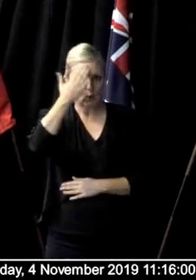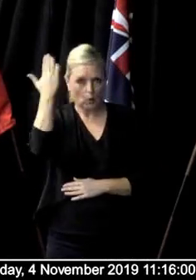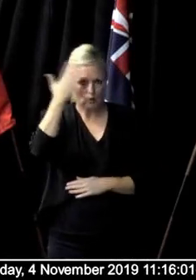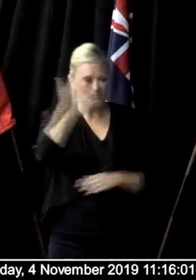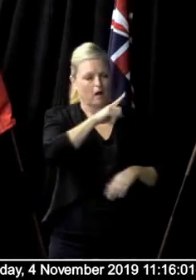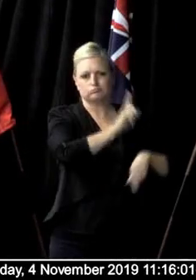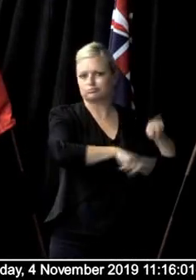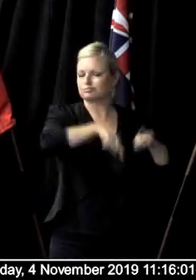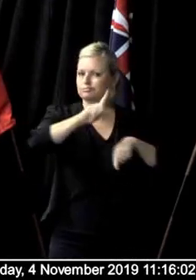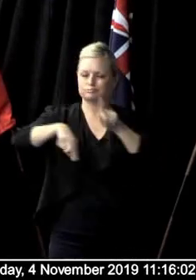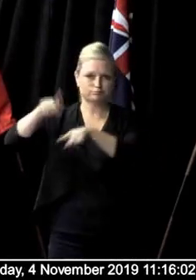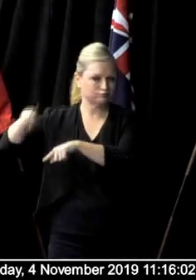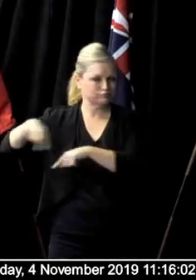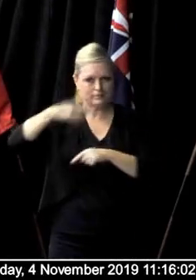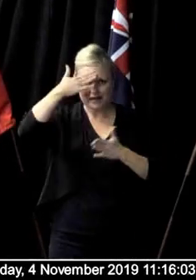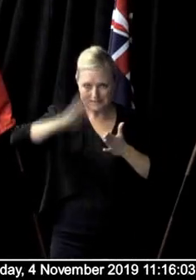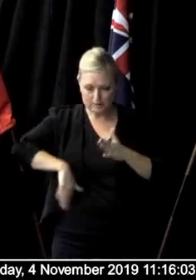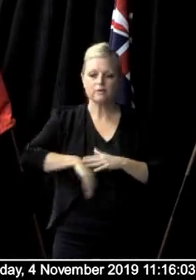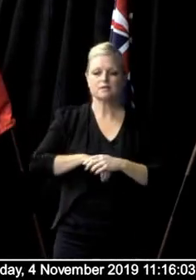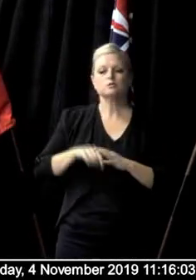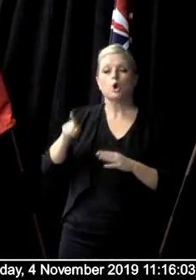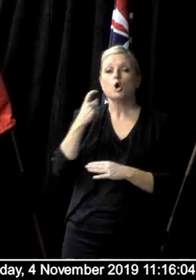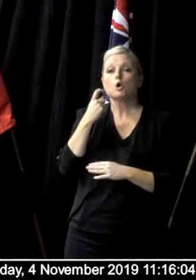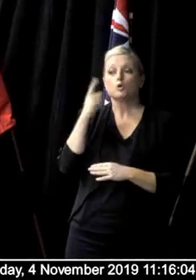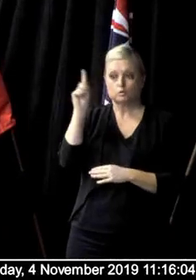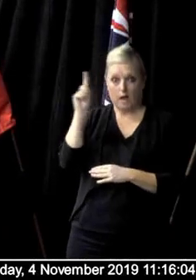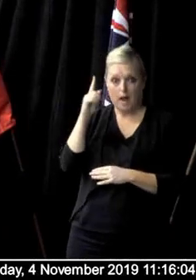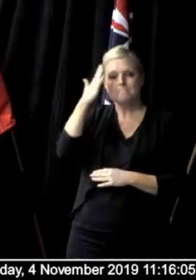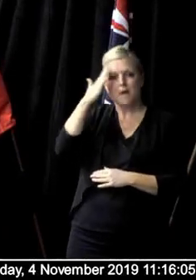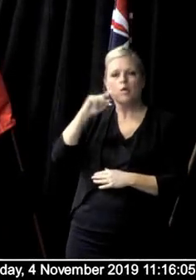from school to school. She will speak of her firsthand experience of the importance